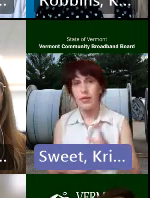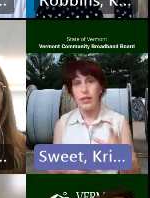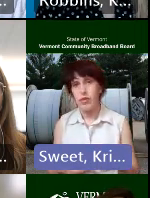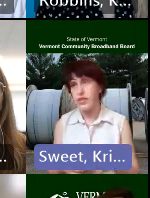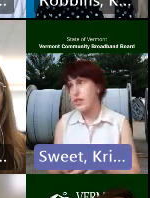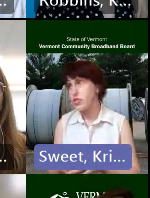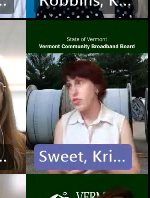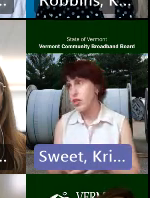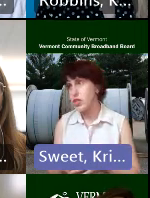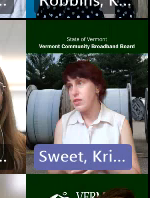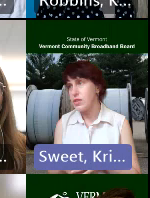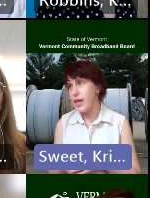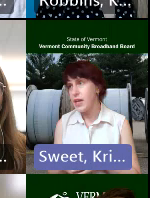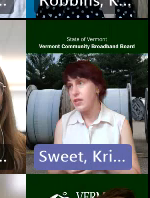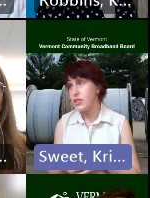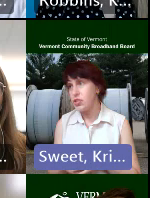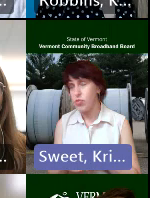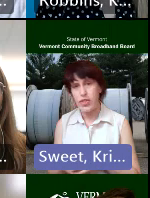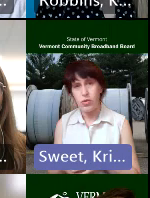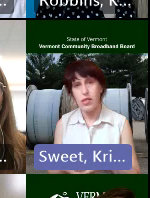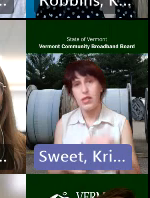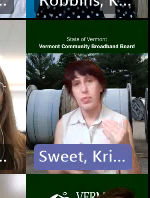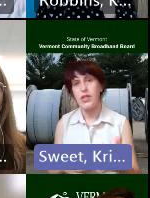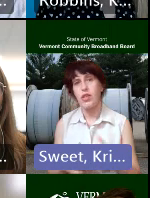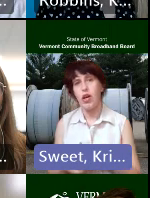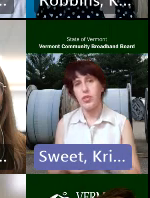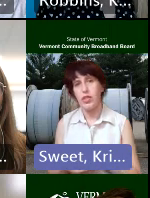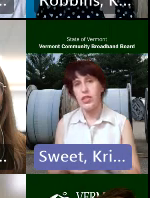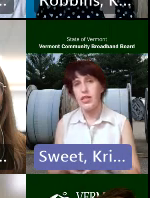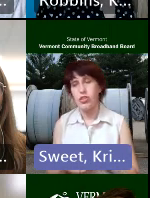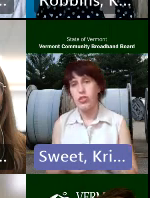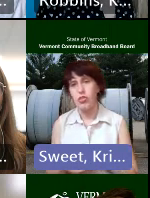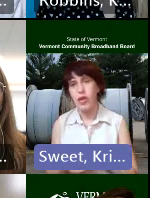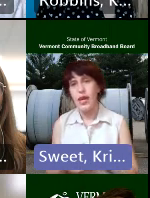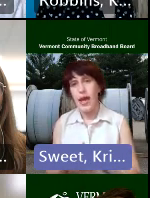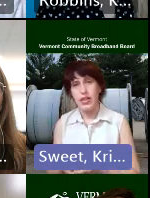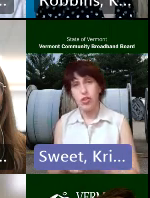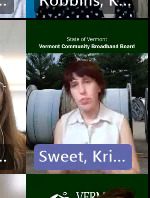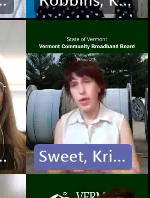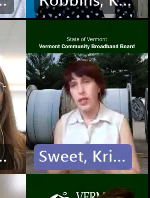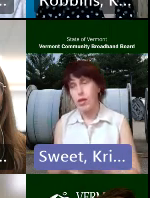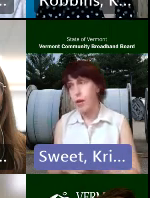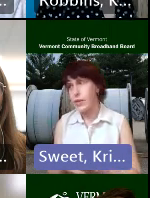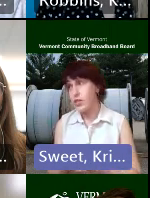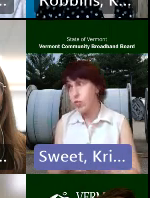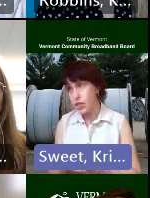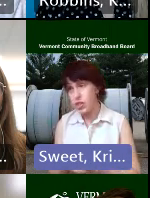including our full timeline letter of intent instructions and additional resources, plus an opportunity to enter public